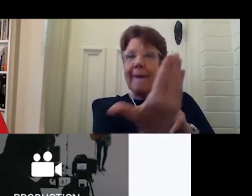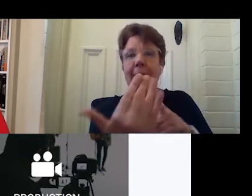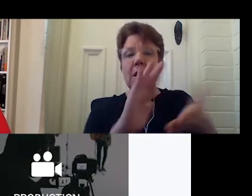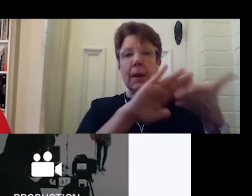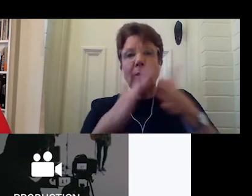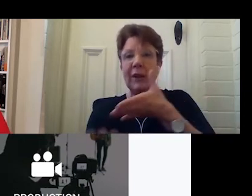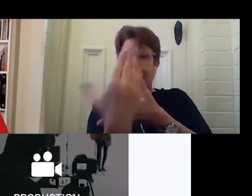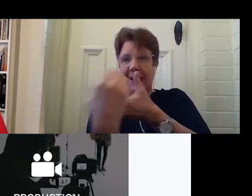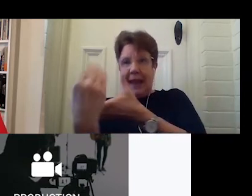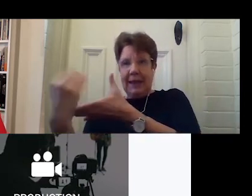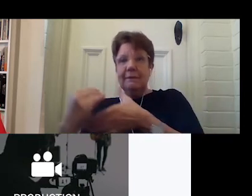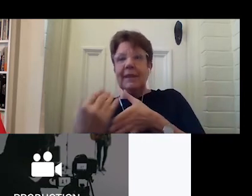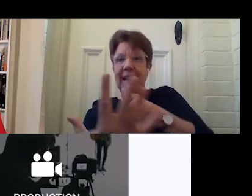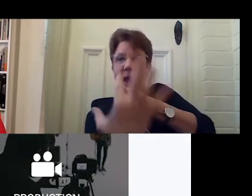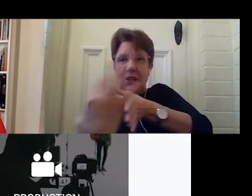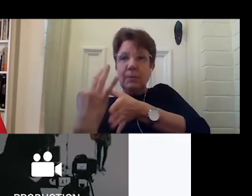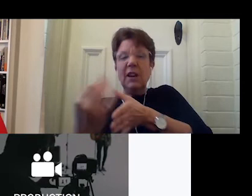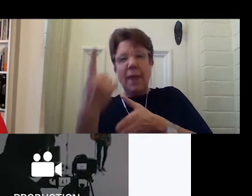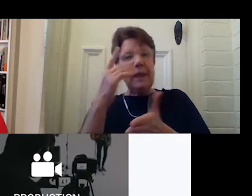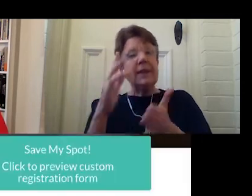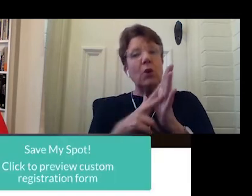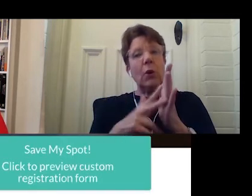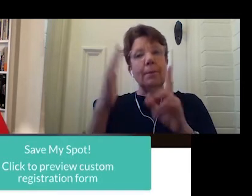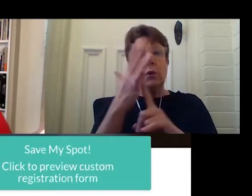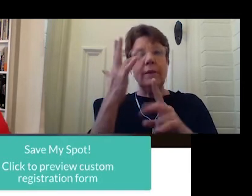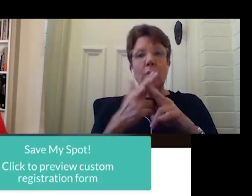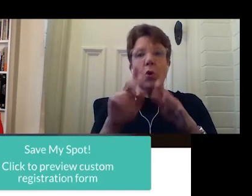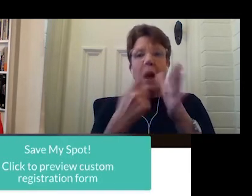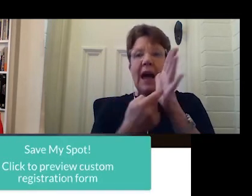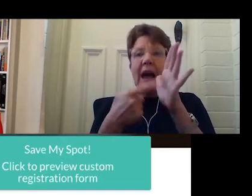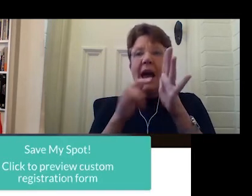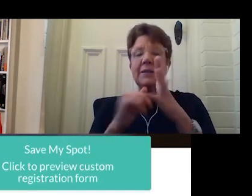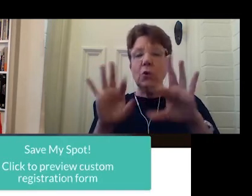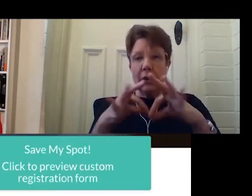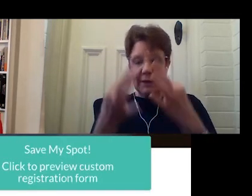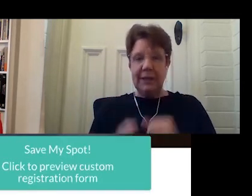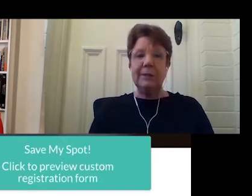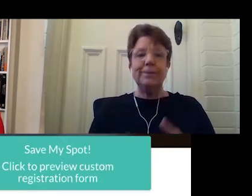important for arts organisations. LinkedIn, unfortunately, isn't